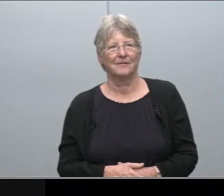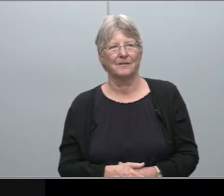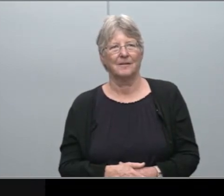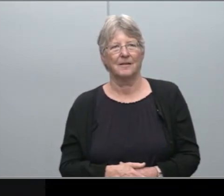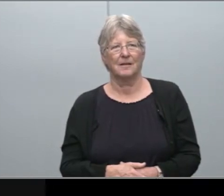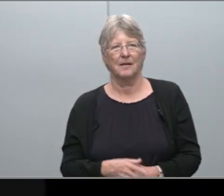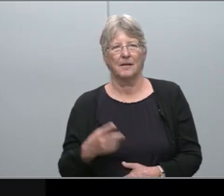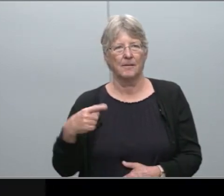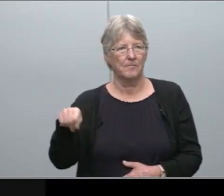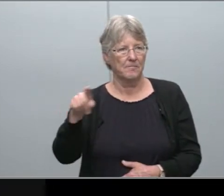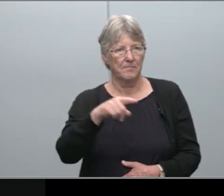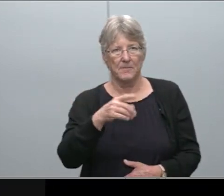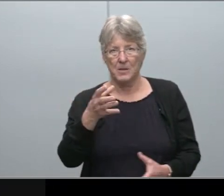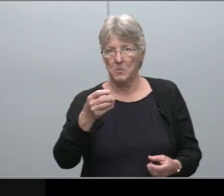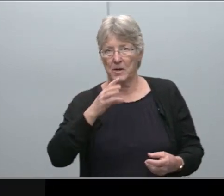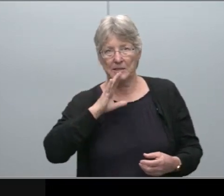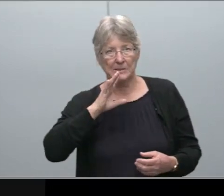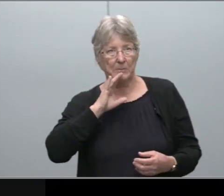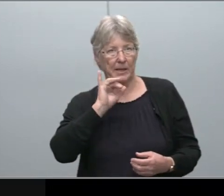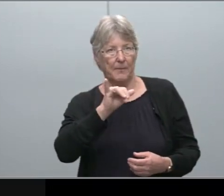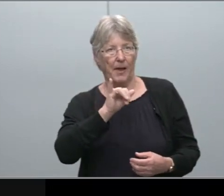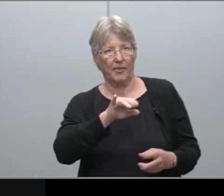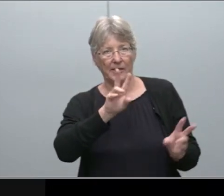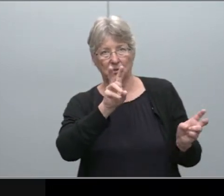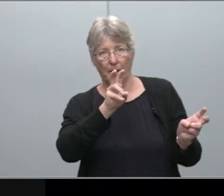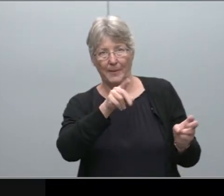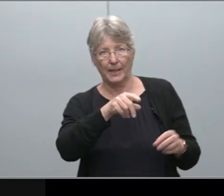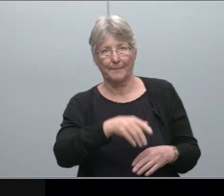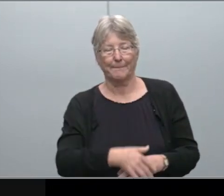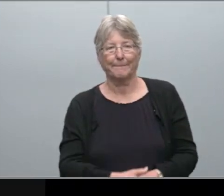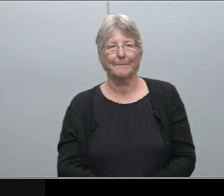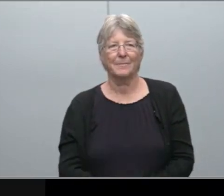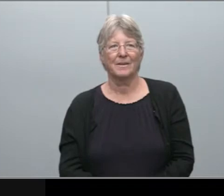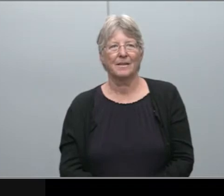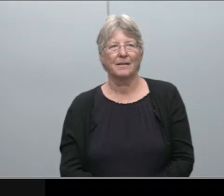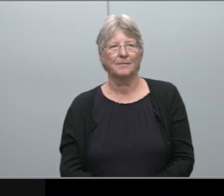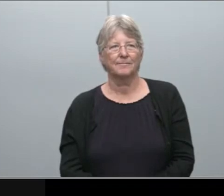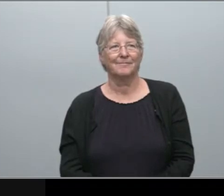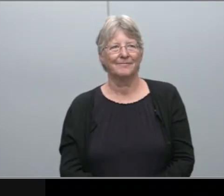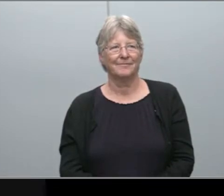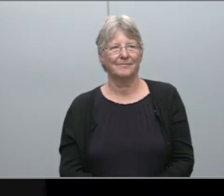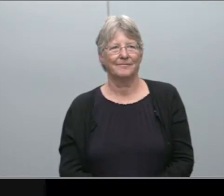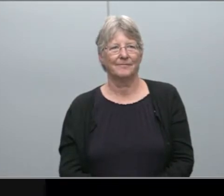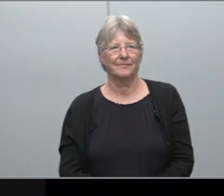I believe in doing the very best we can give to the children.